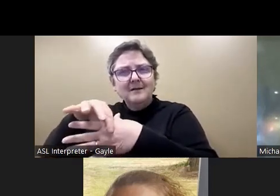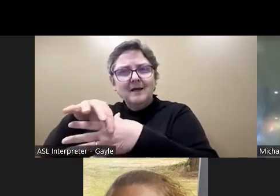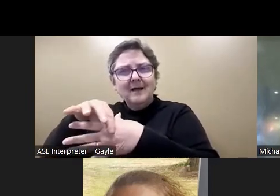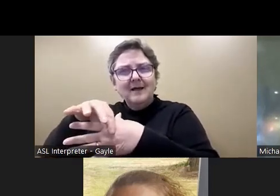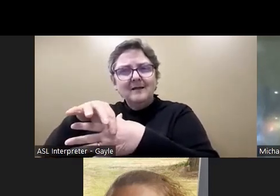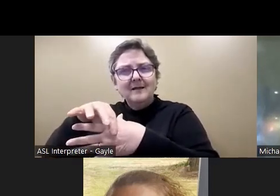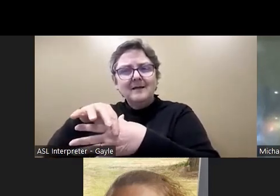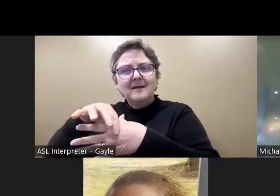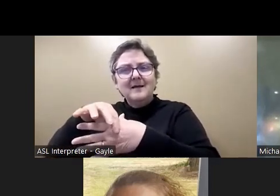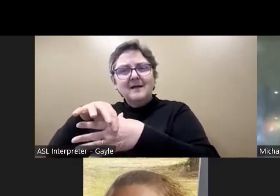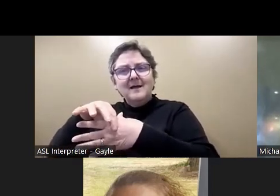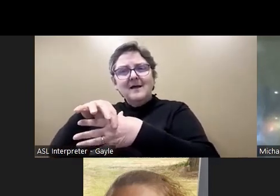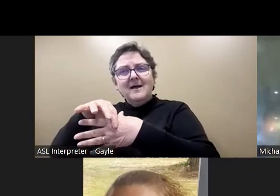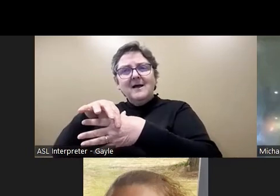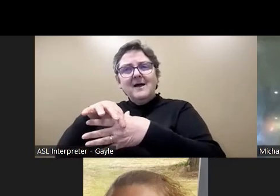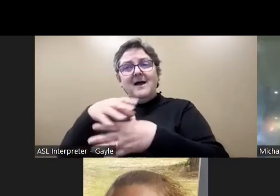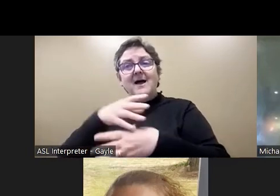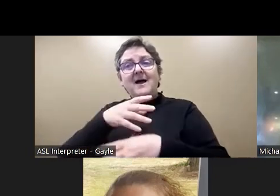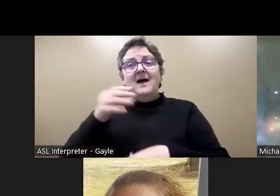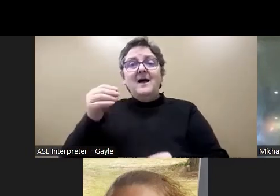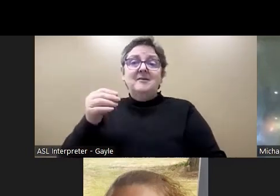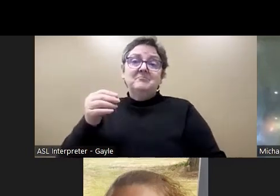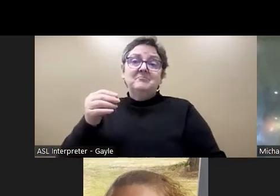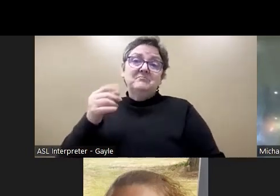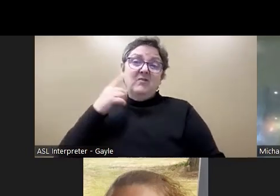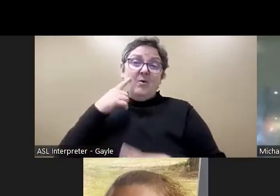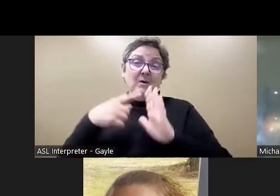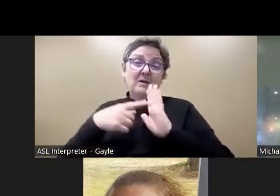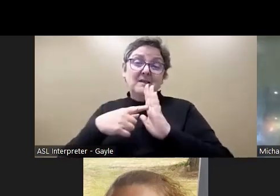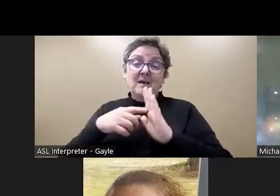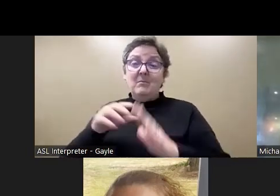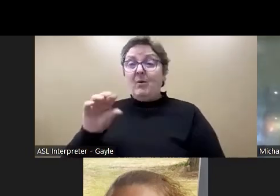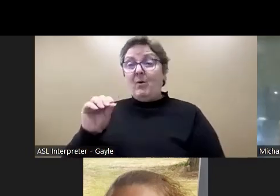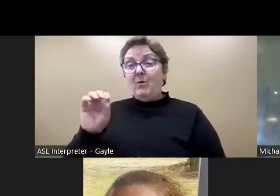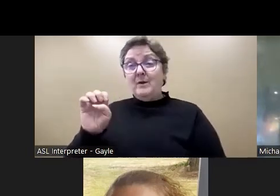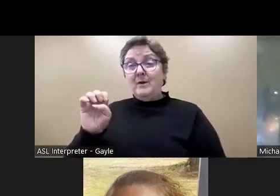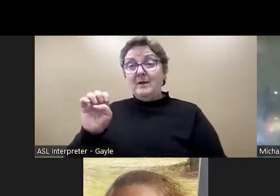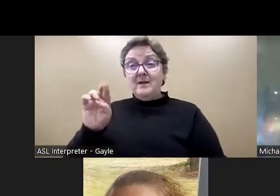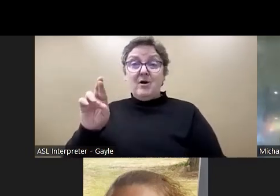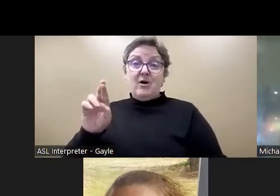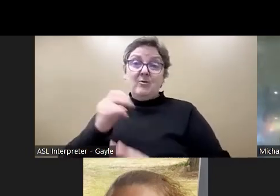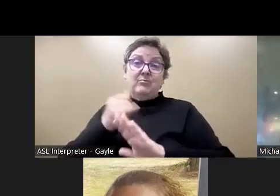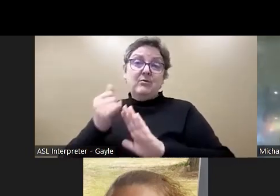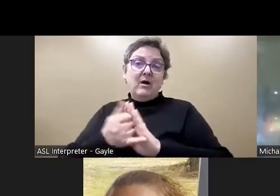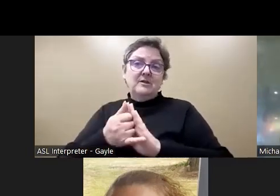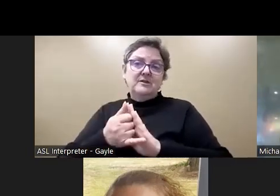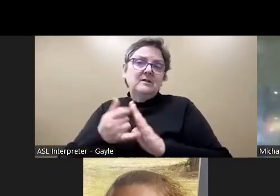In many cases, an OER project from let's just pick the US because that's where I'm from.